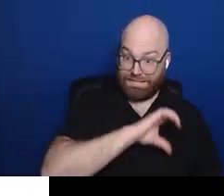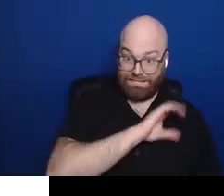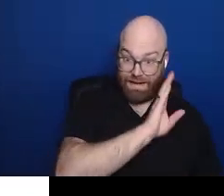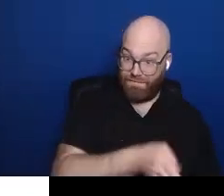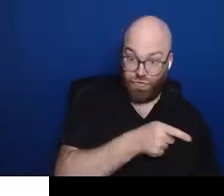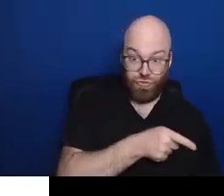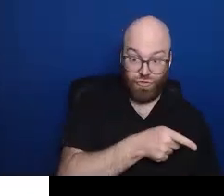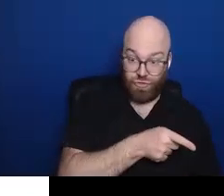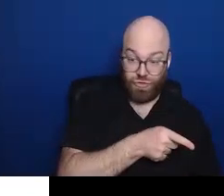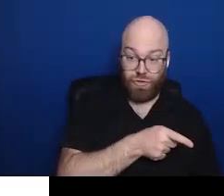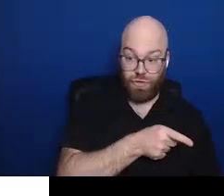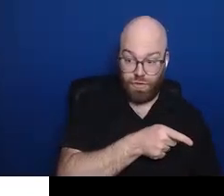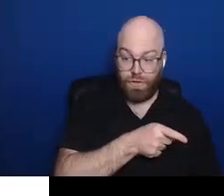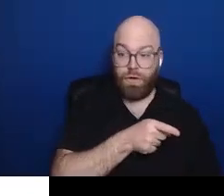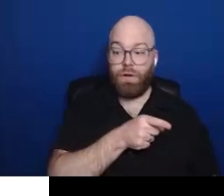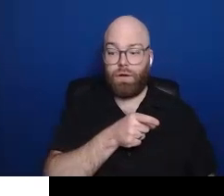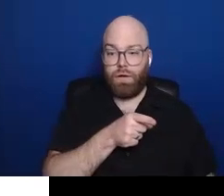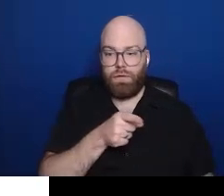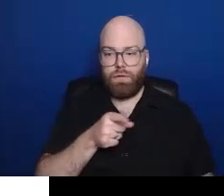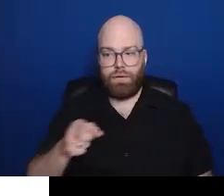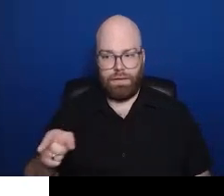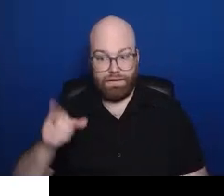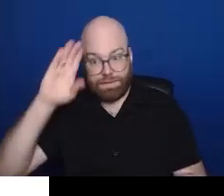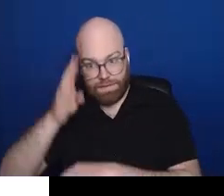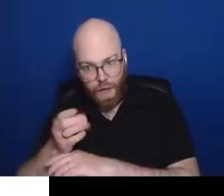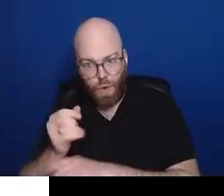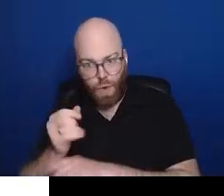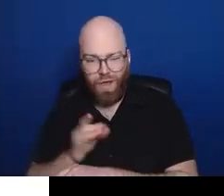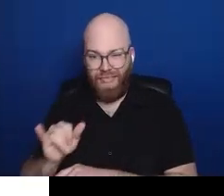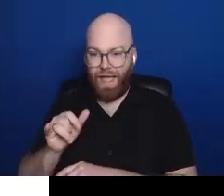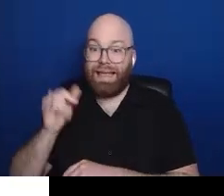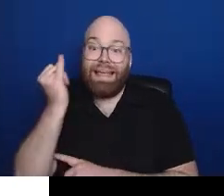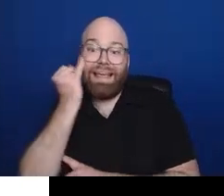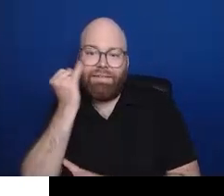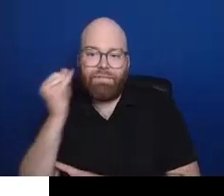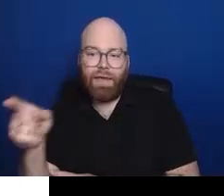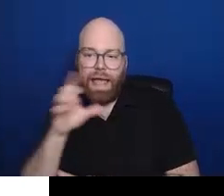daughter refers to those who are over the age of 21. So those, sons